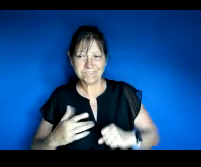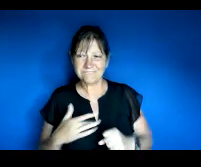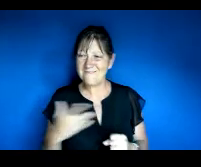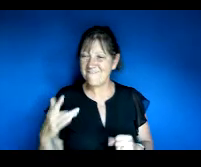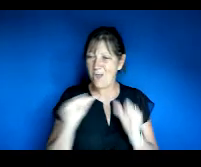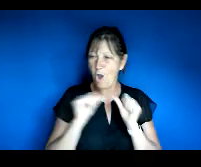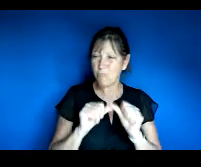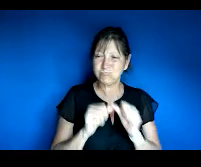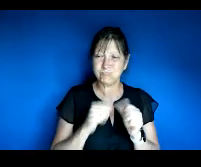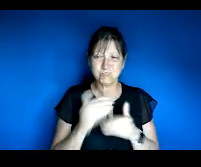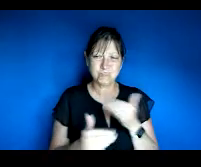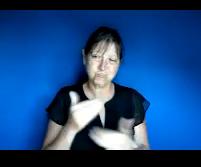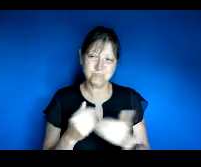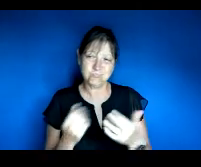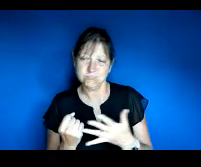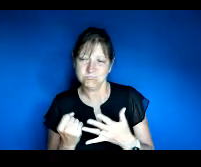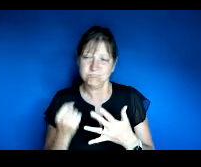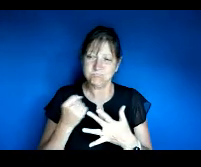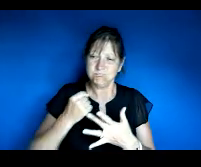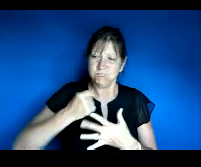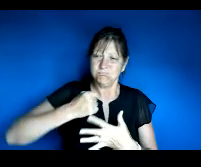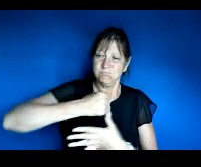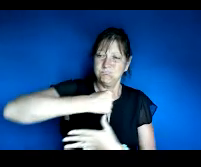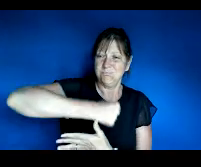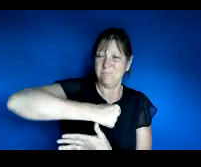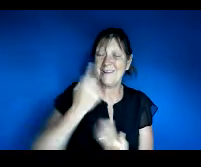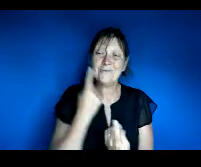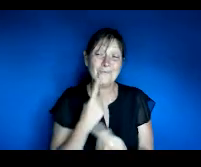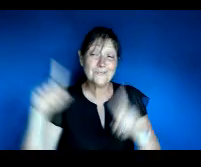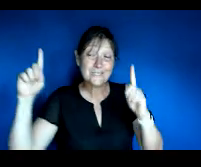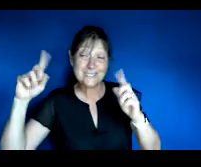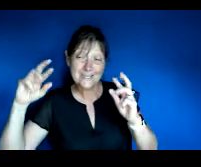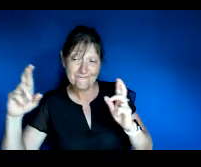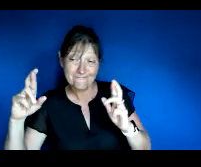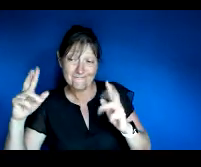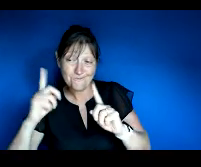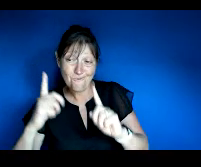on their journey at UVM, and hopefully, achieve the success and the goals that they set for themselves.